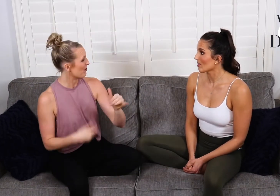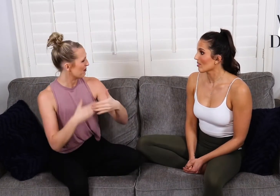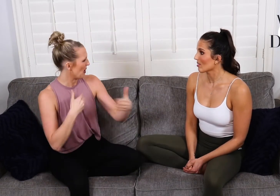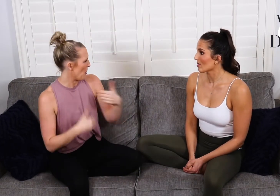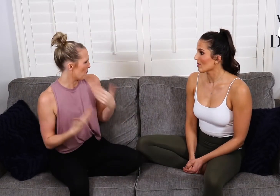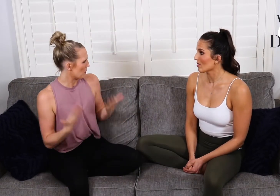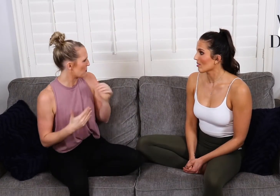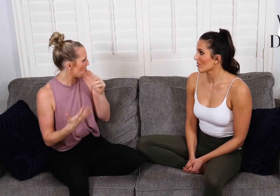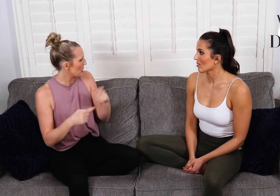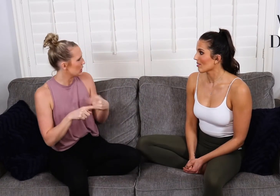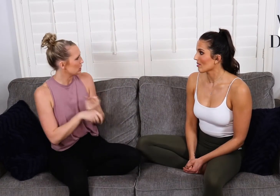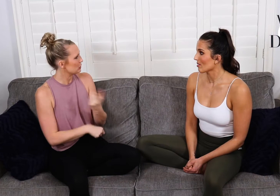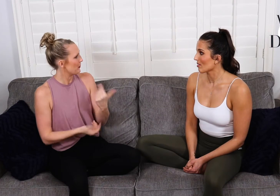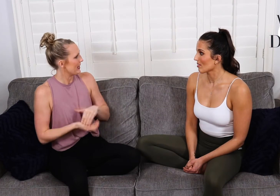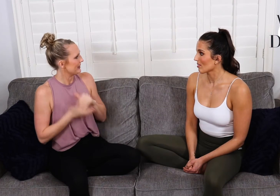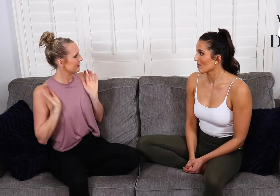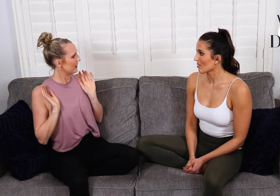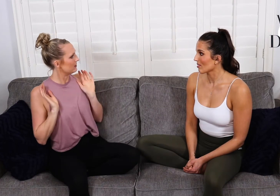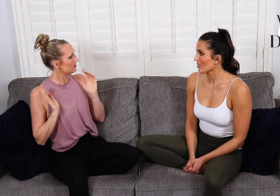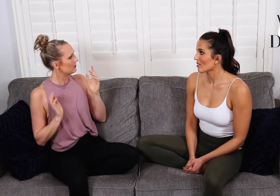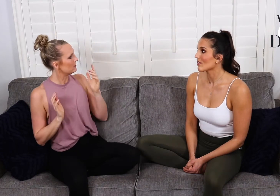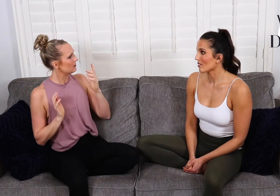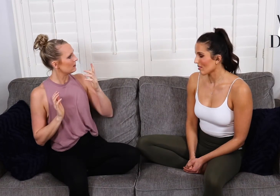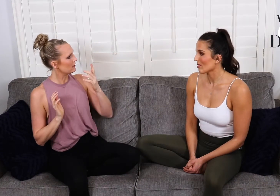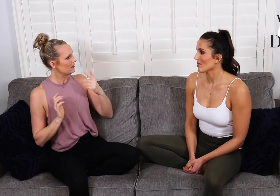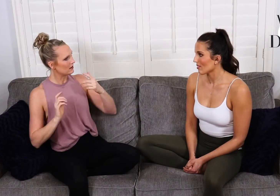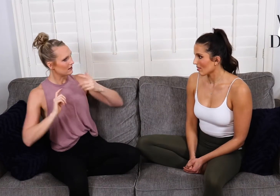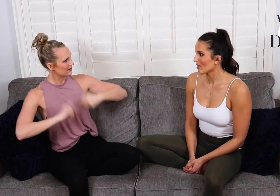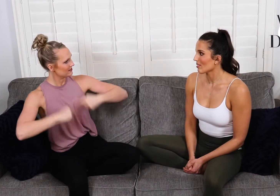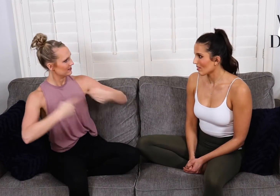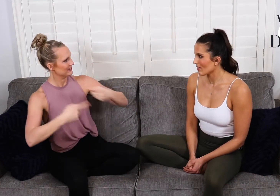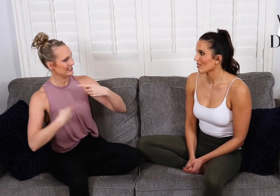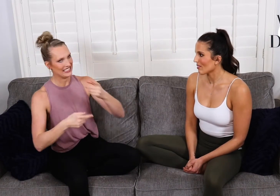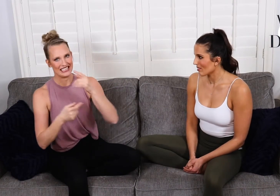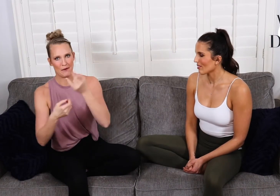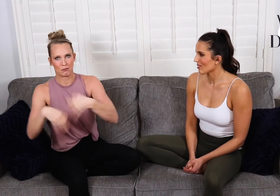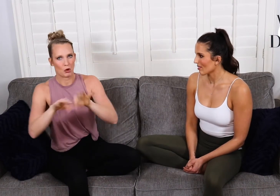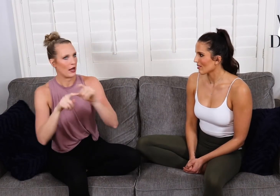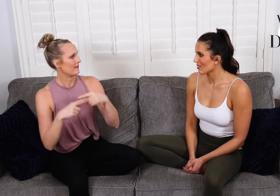the day of unprepared. I'm probably not going to use them again. It's important to have that